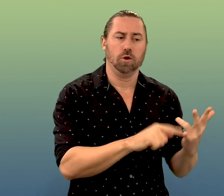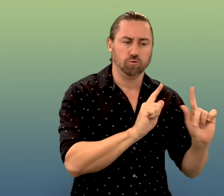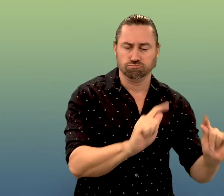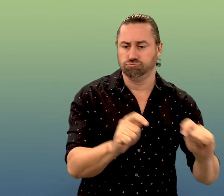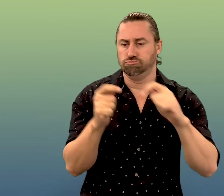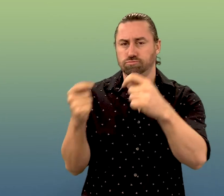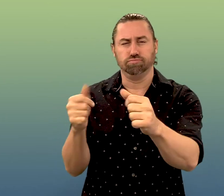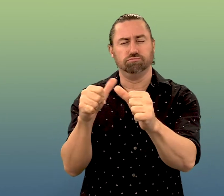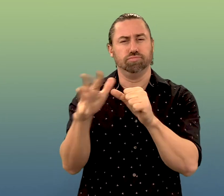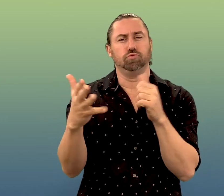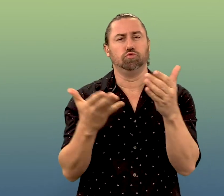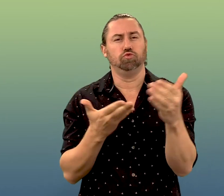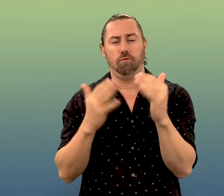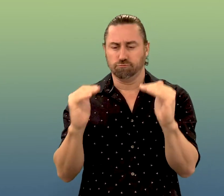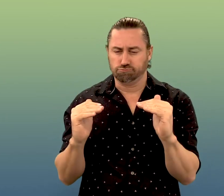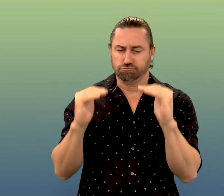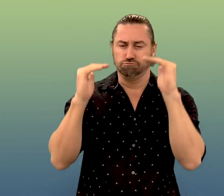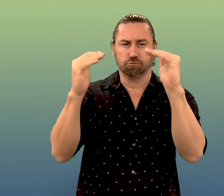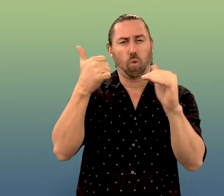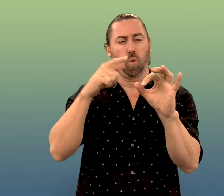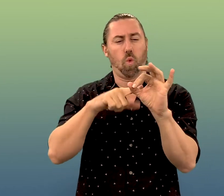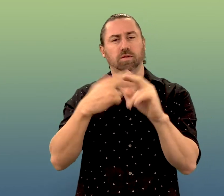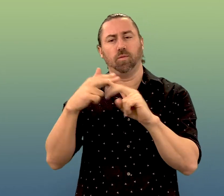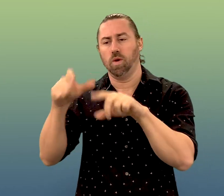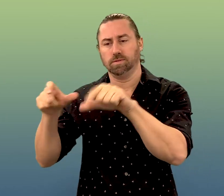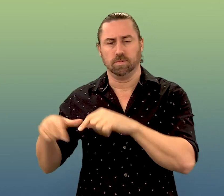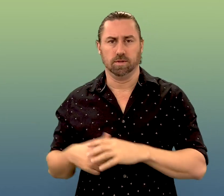to provide excellent service and quality customer experiences.